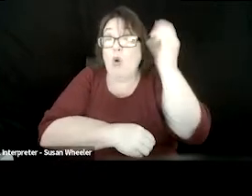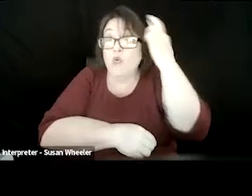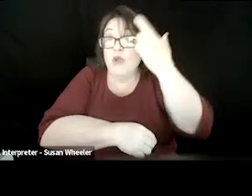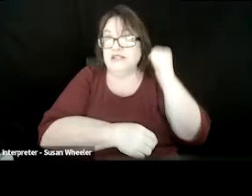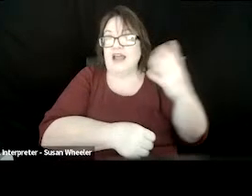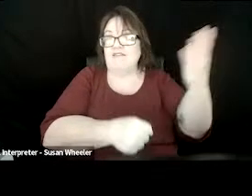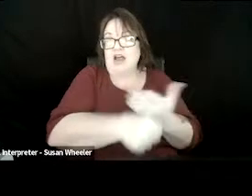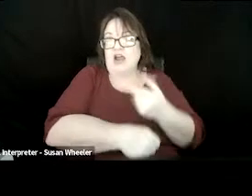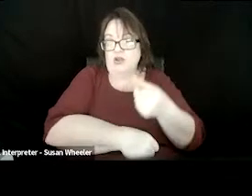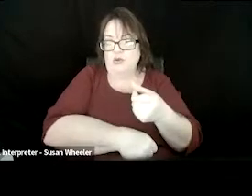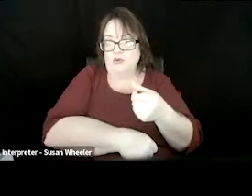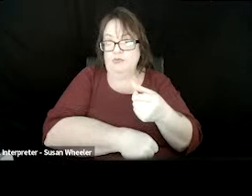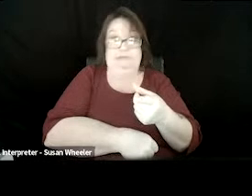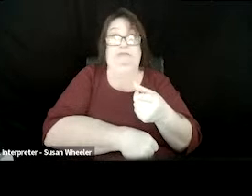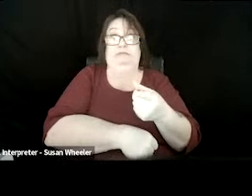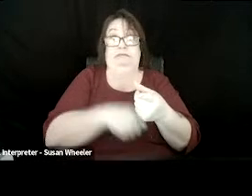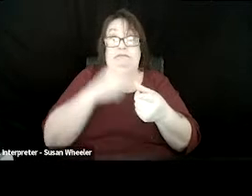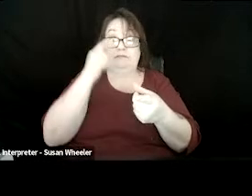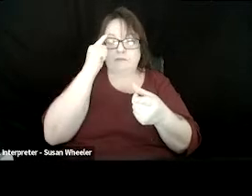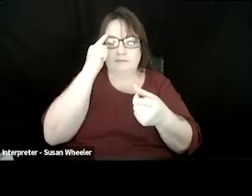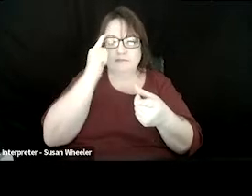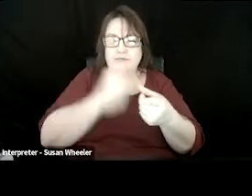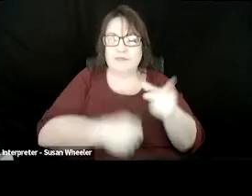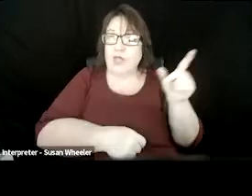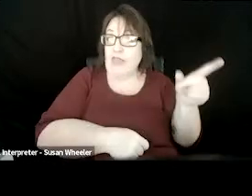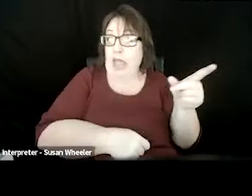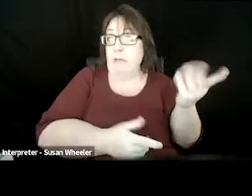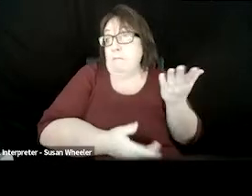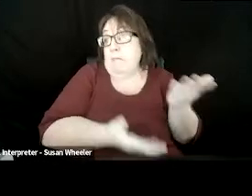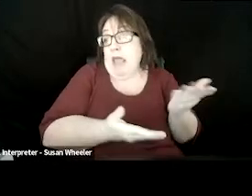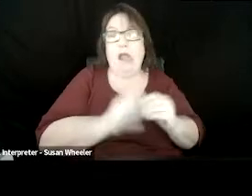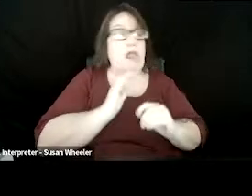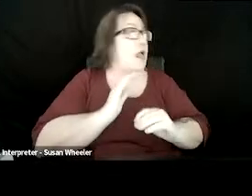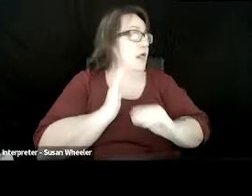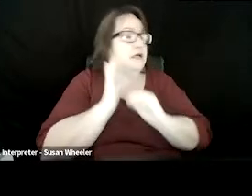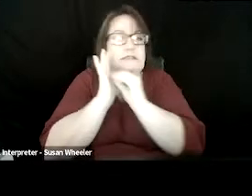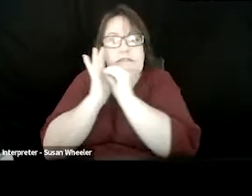and the employer may put in the agreement certain provisions